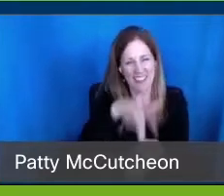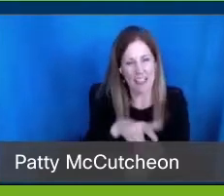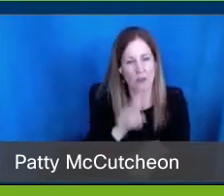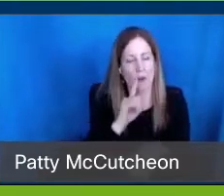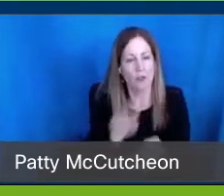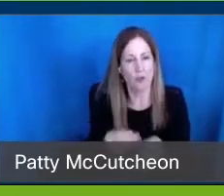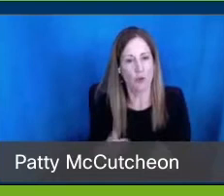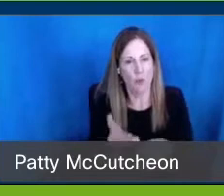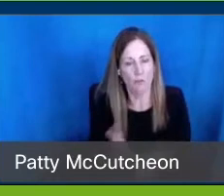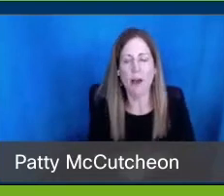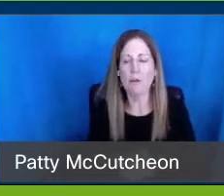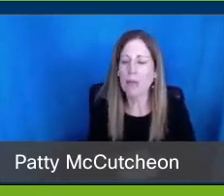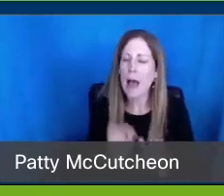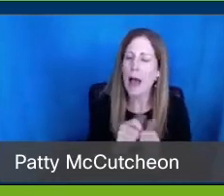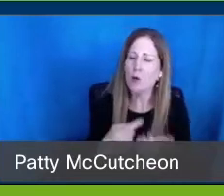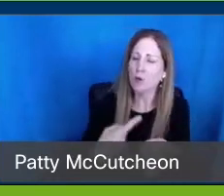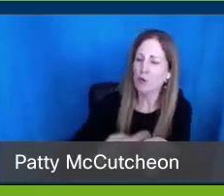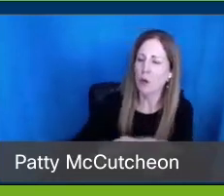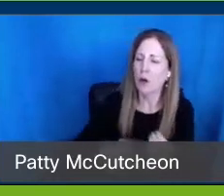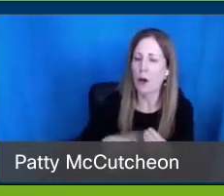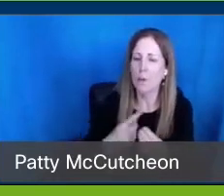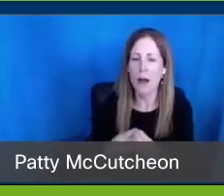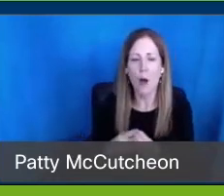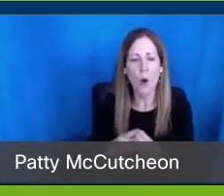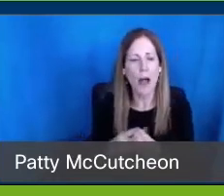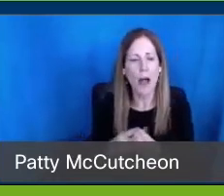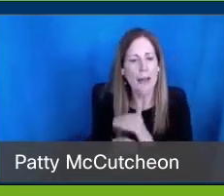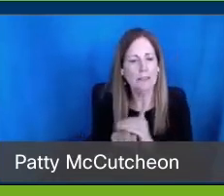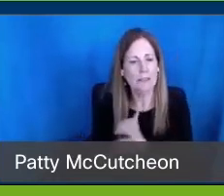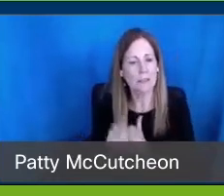How have you addressed unequal access to broadband in remote areas with the new system?